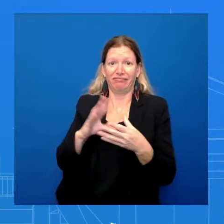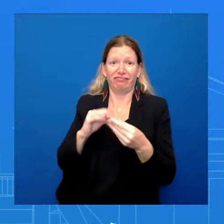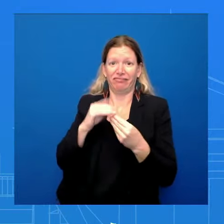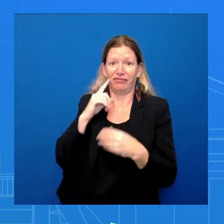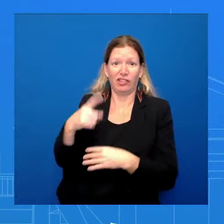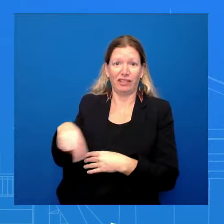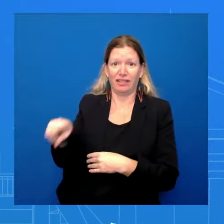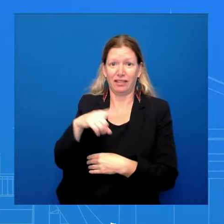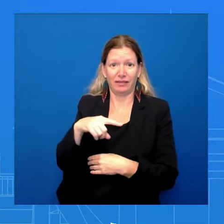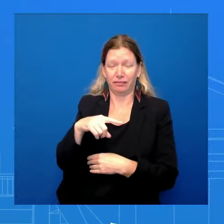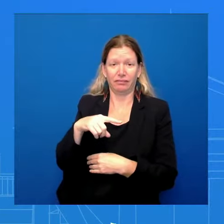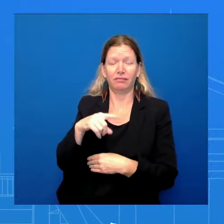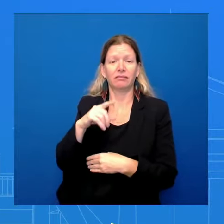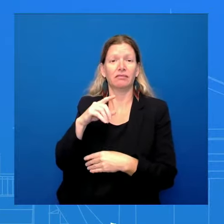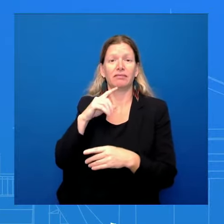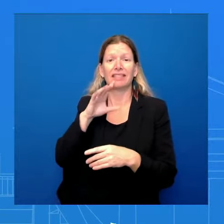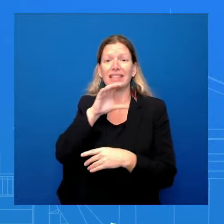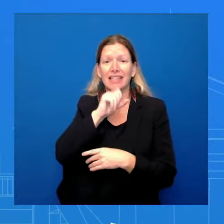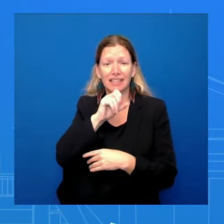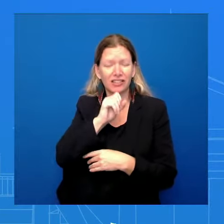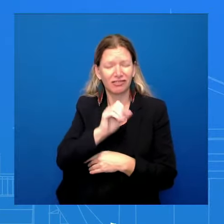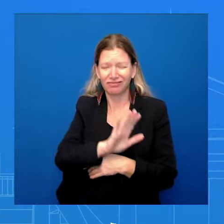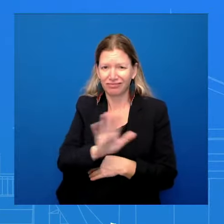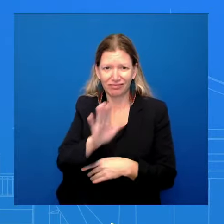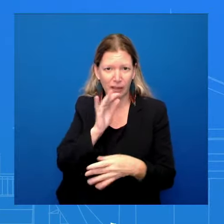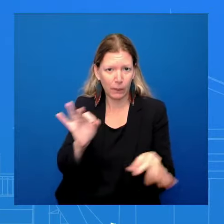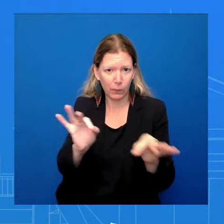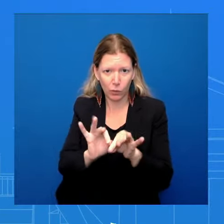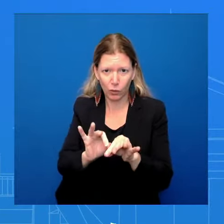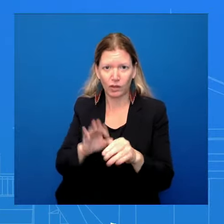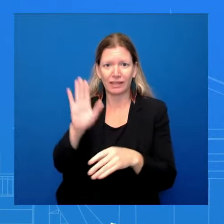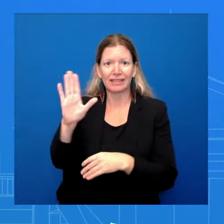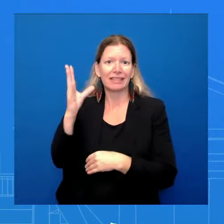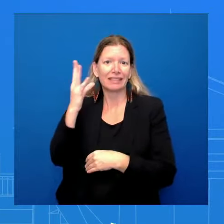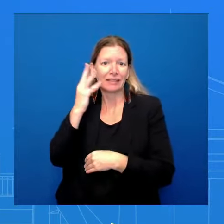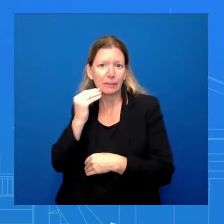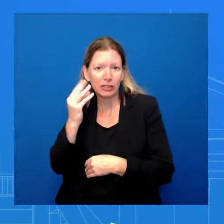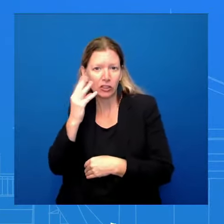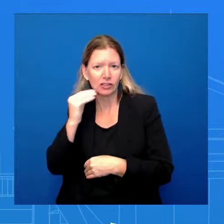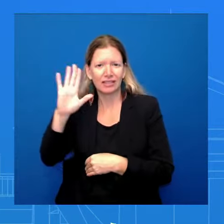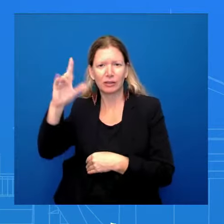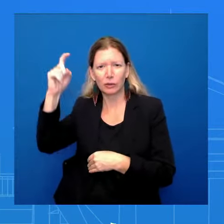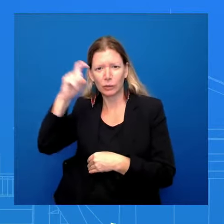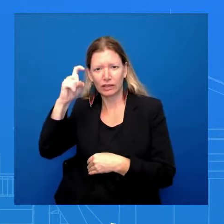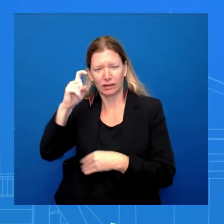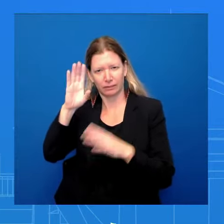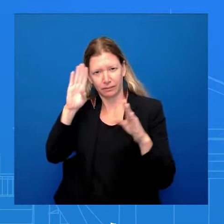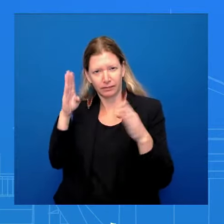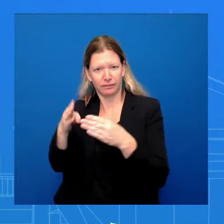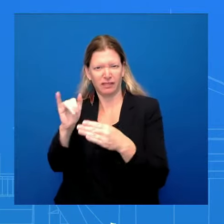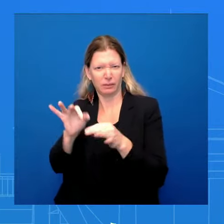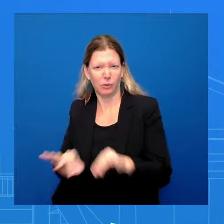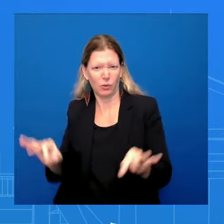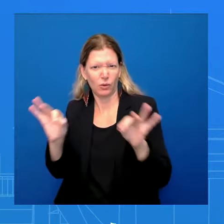I can speak to his record. When it comes to -- when it comes to how Americans -- what they're saying about your particular question to me,